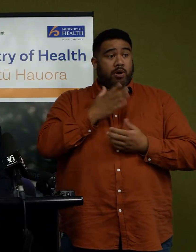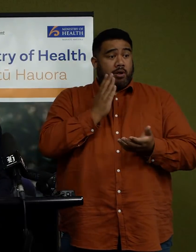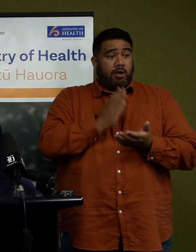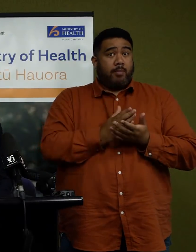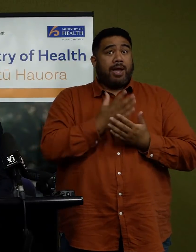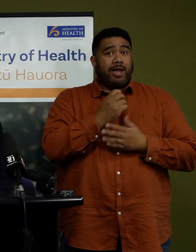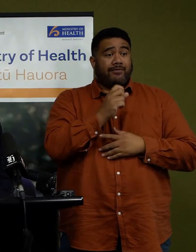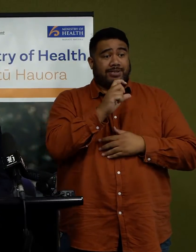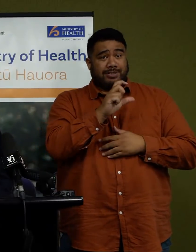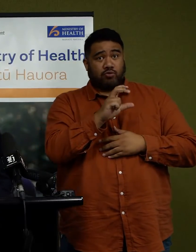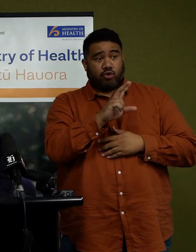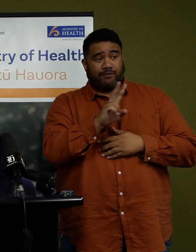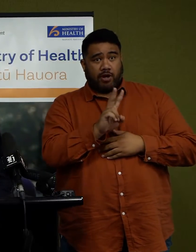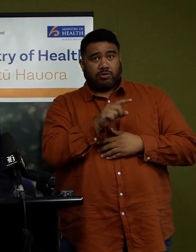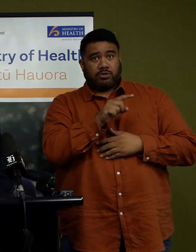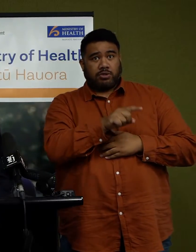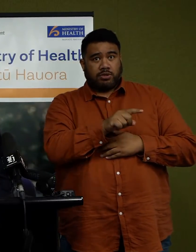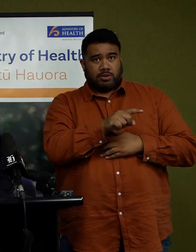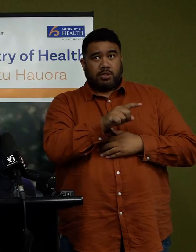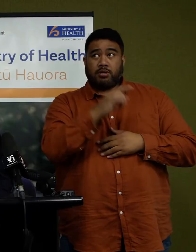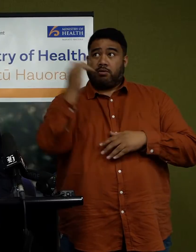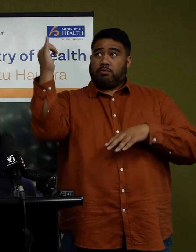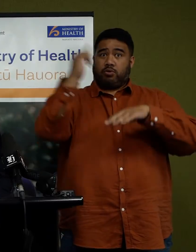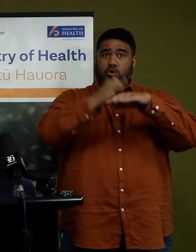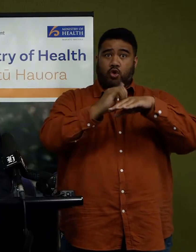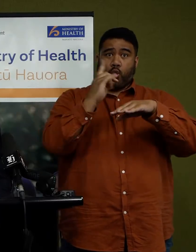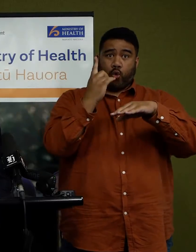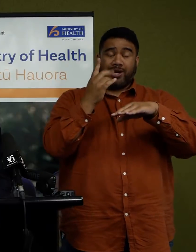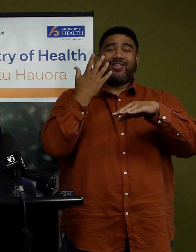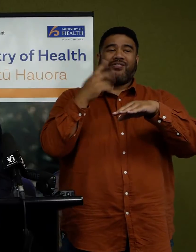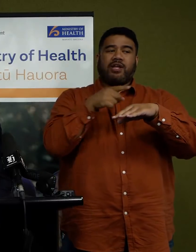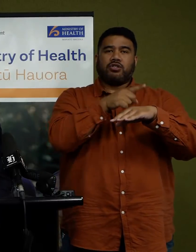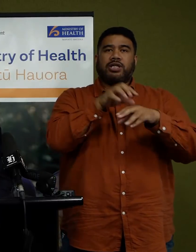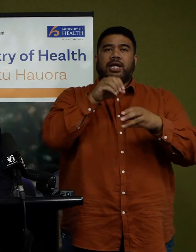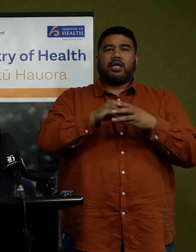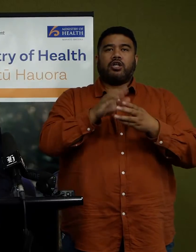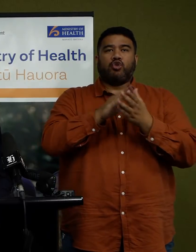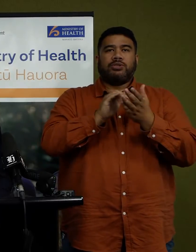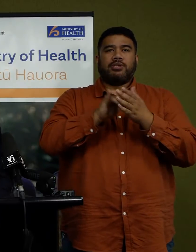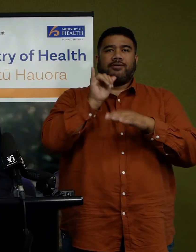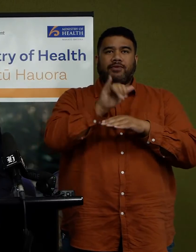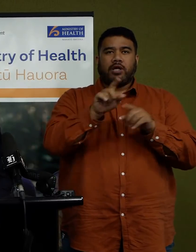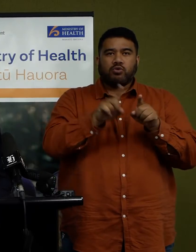also took two domestic flights on the 2nd of March Air New